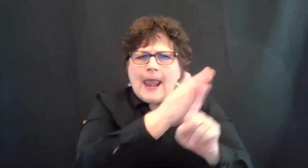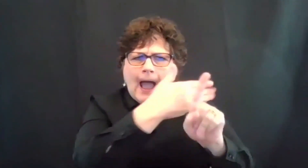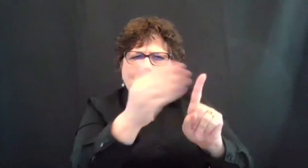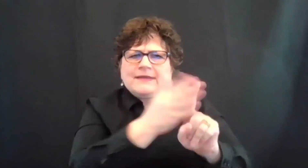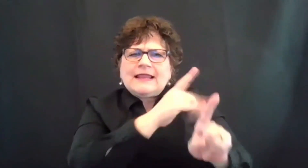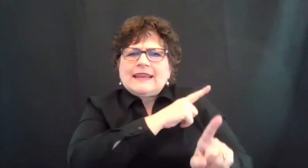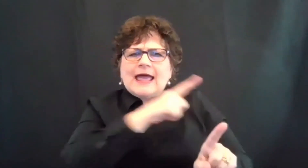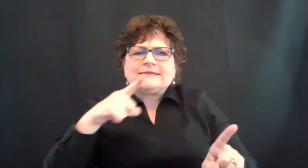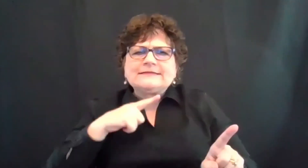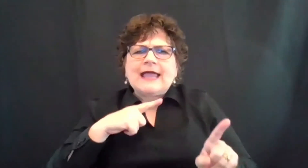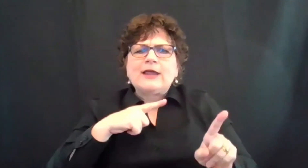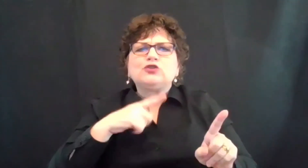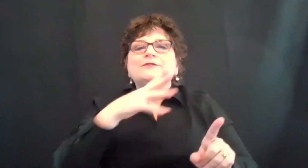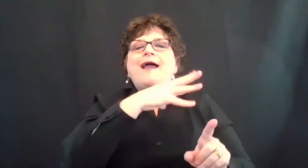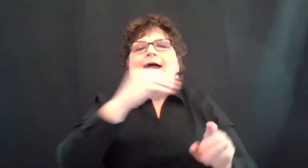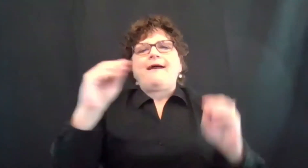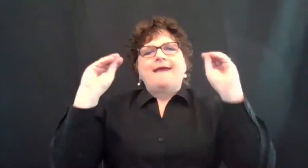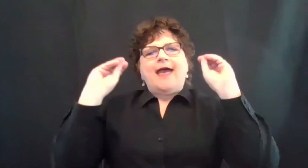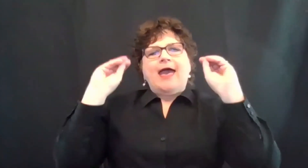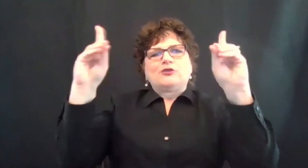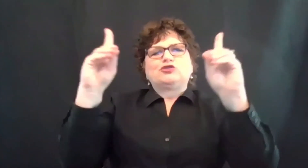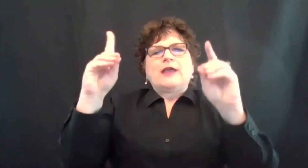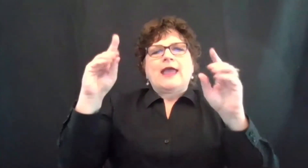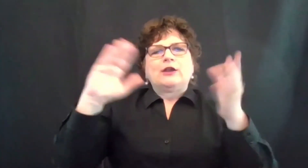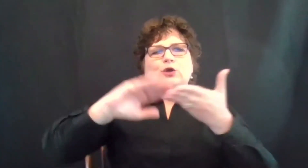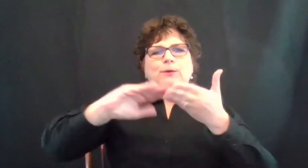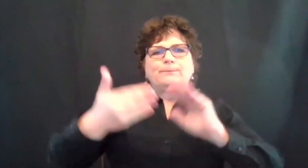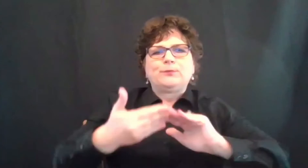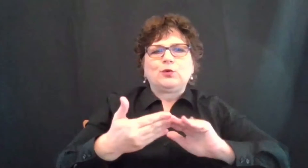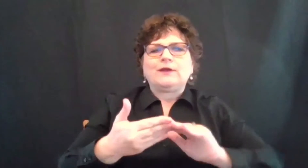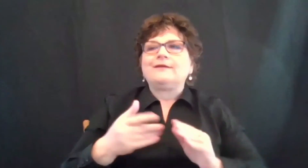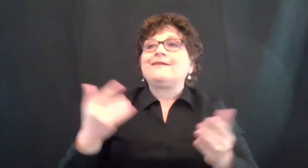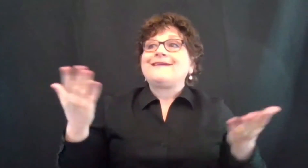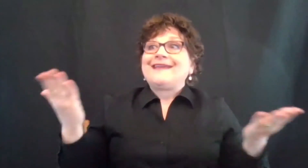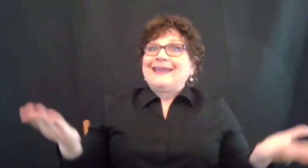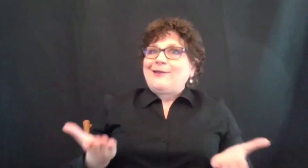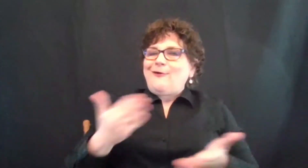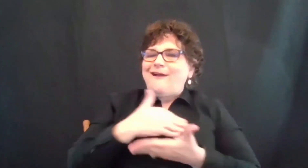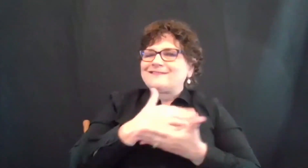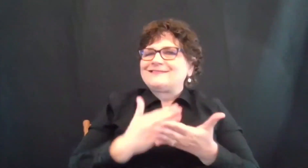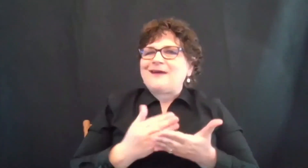and lobbies the legislators, and educates the community."